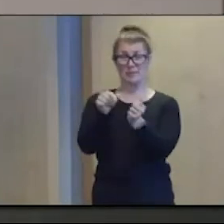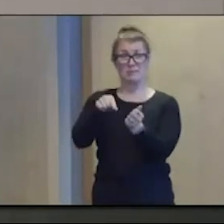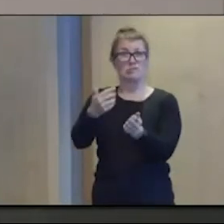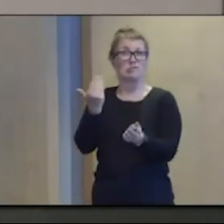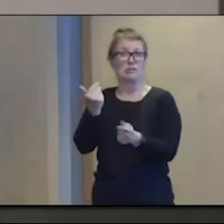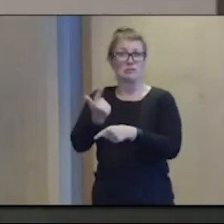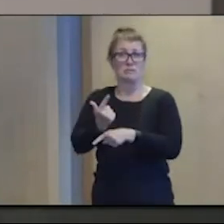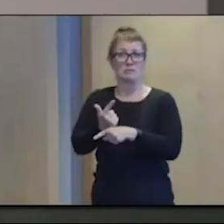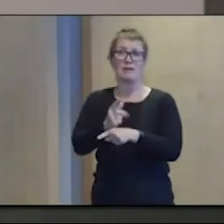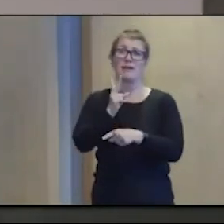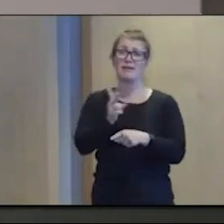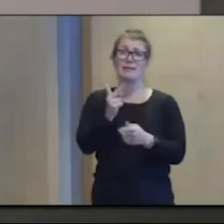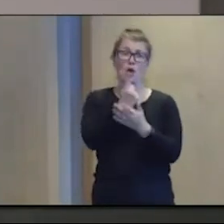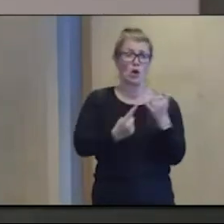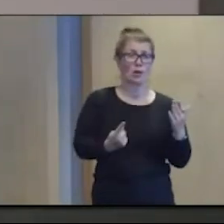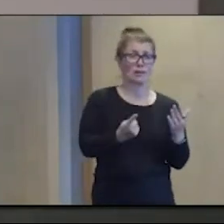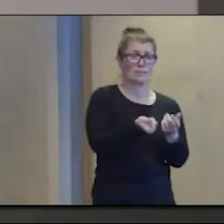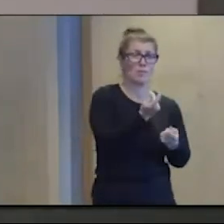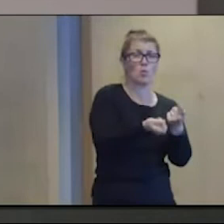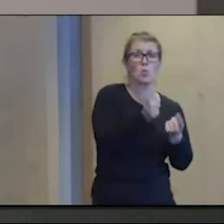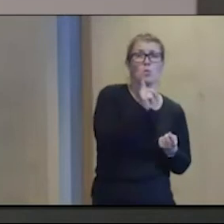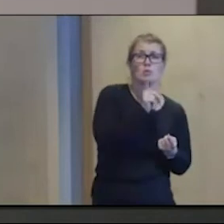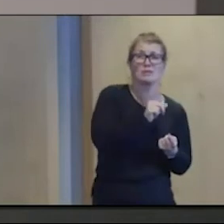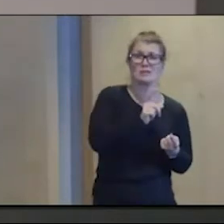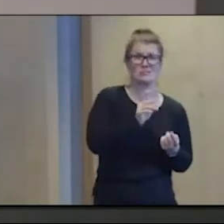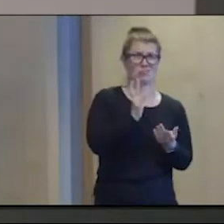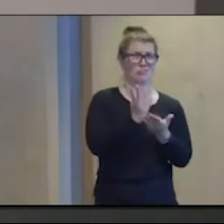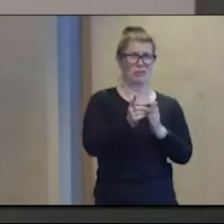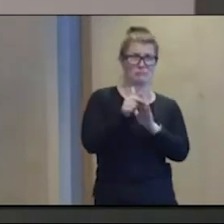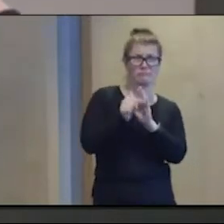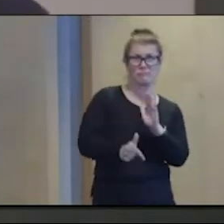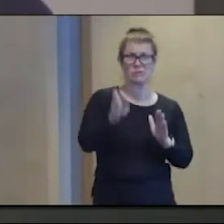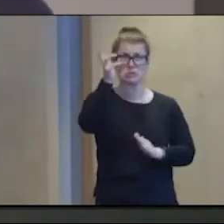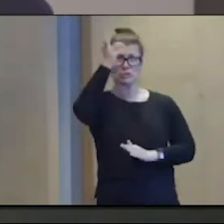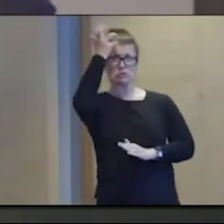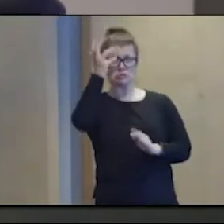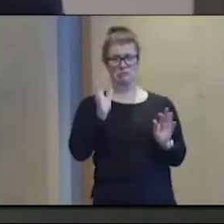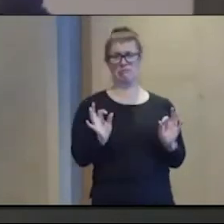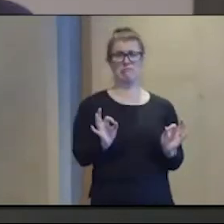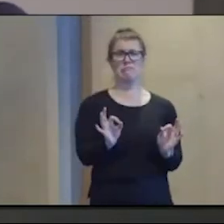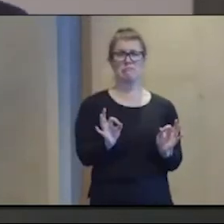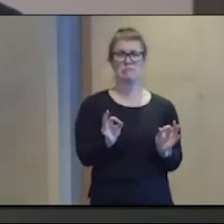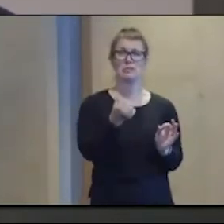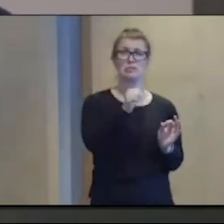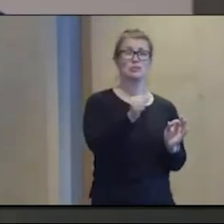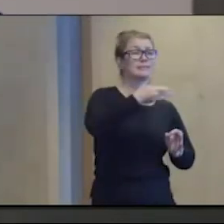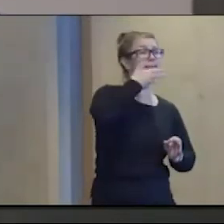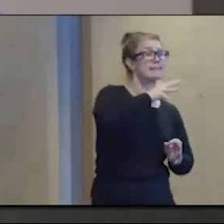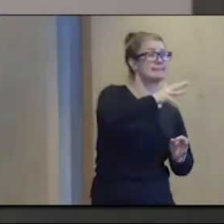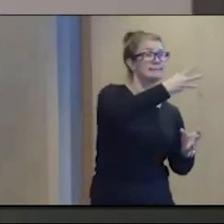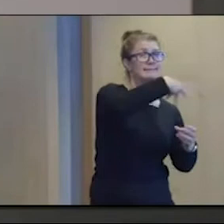just boiling water it's not terribly sophisticated we're just using the heat to boil water.